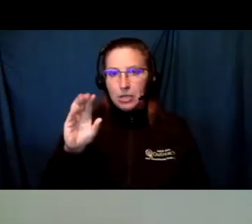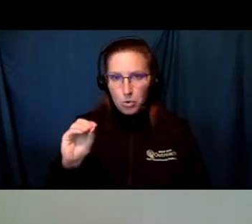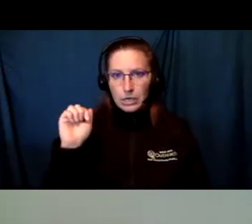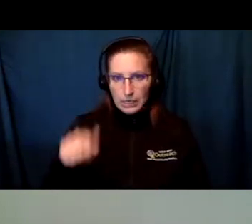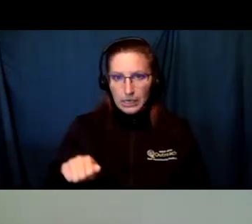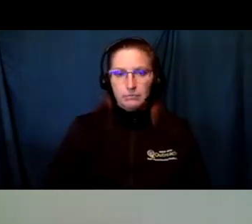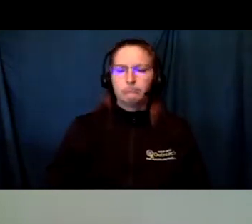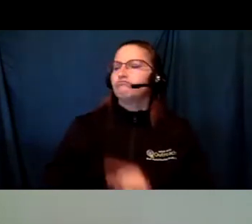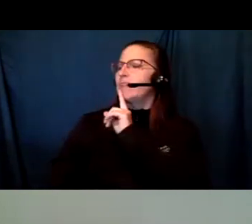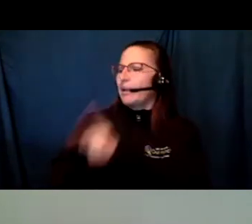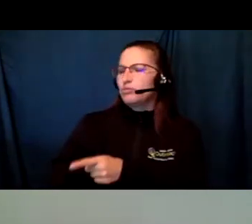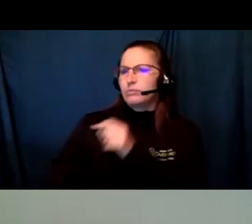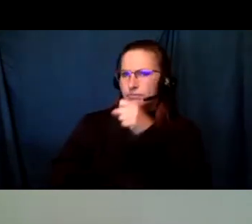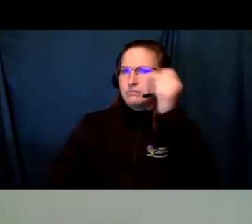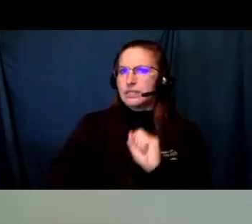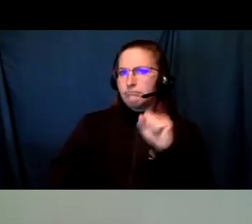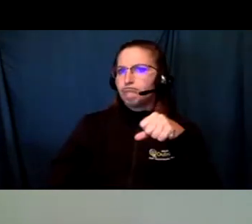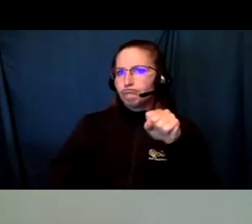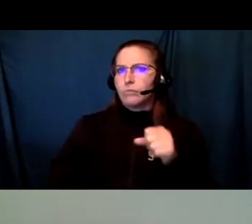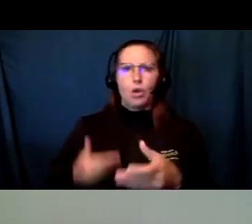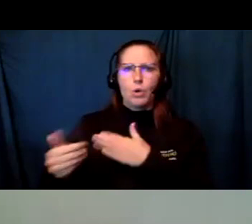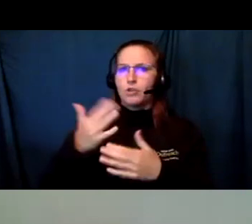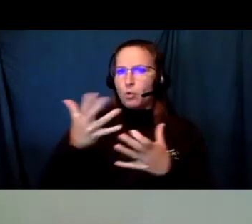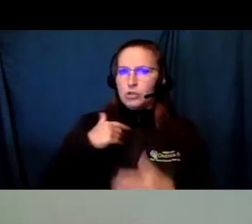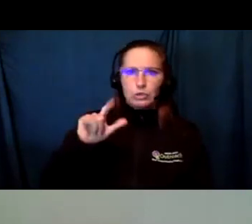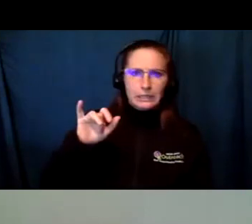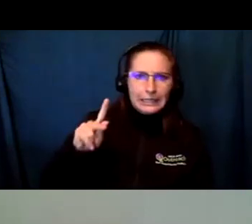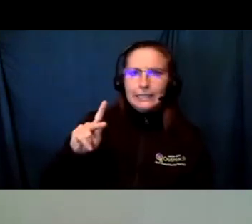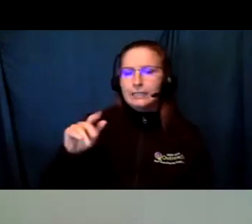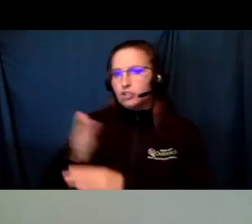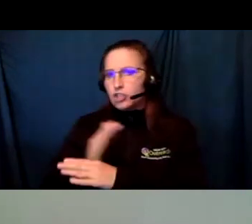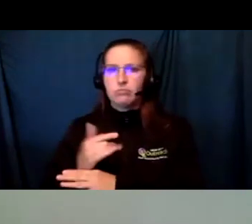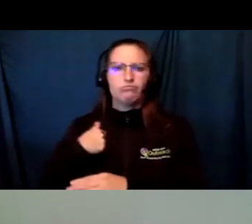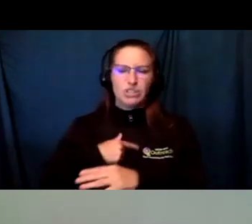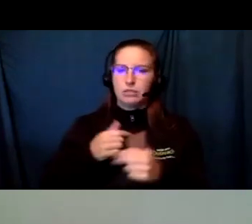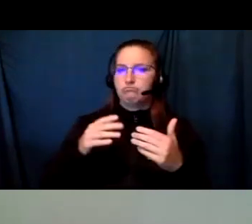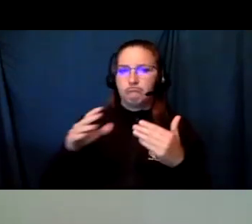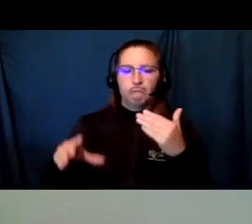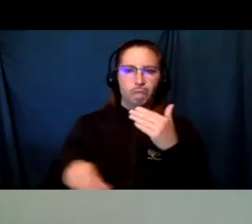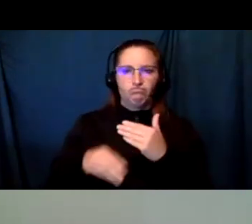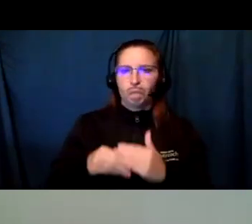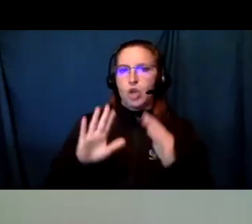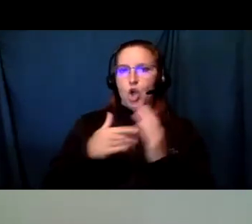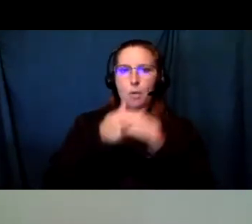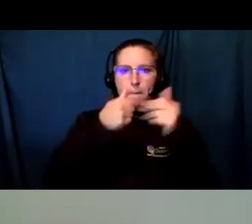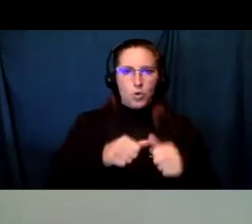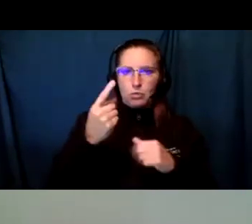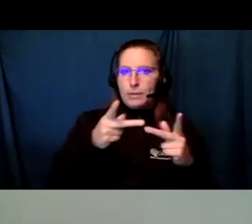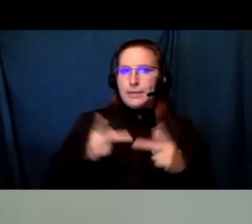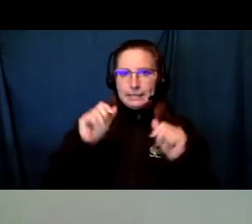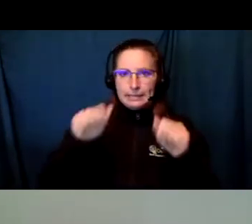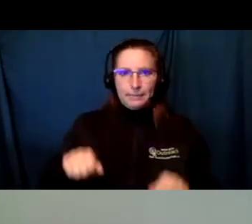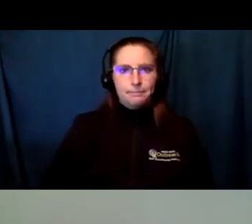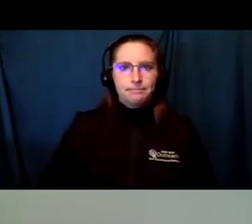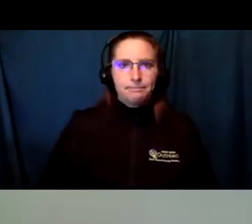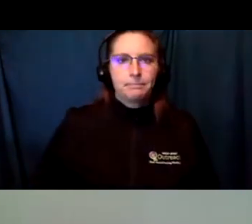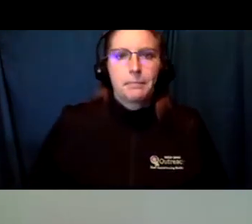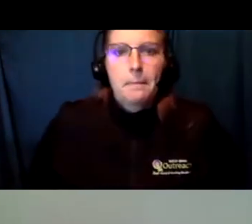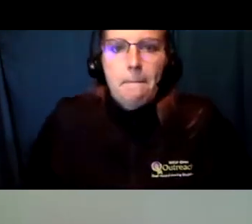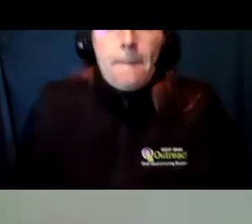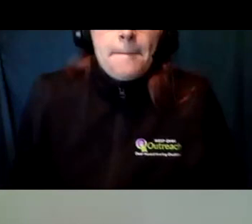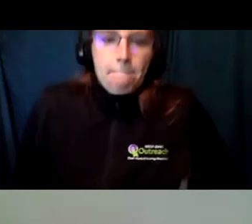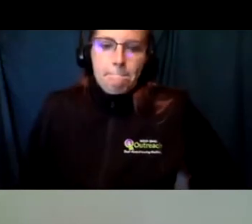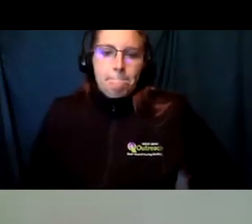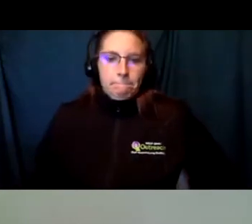Stacie: Absolutely, whatever you want to link or share we can put all those posted together in one place.